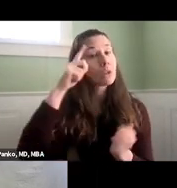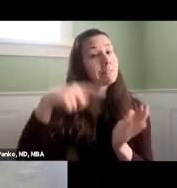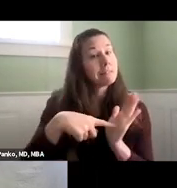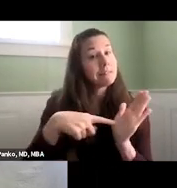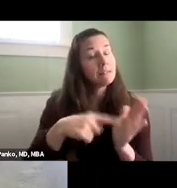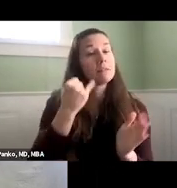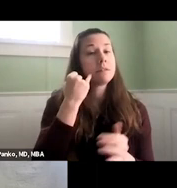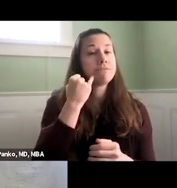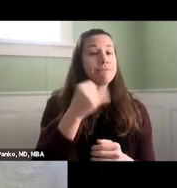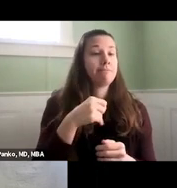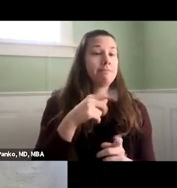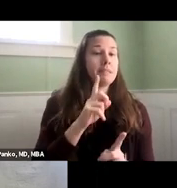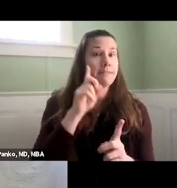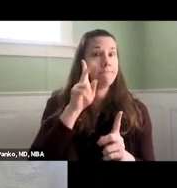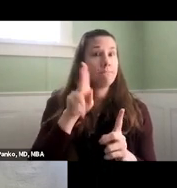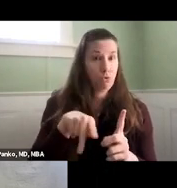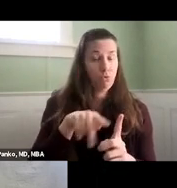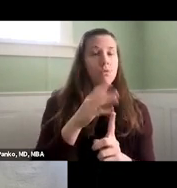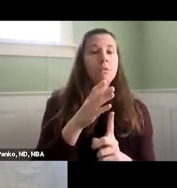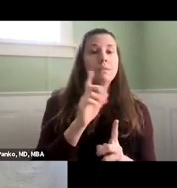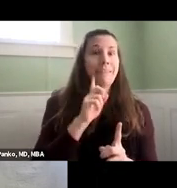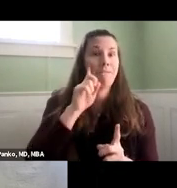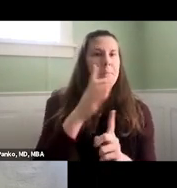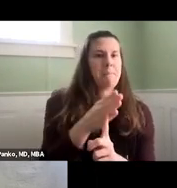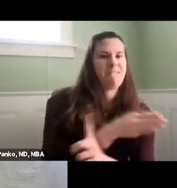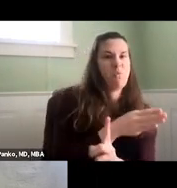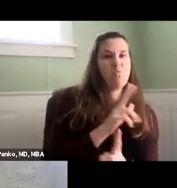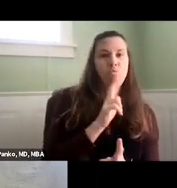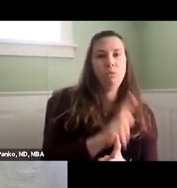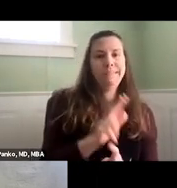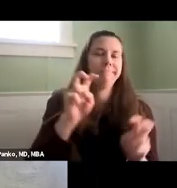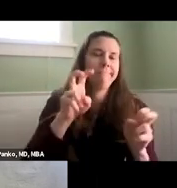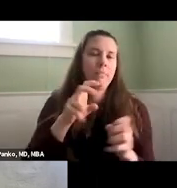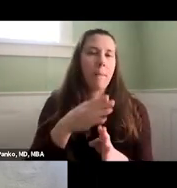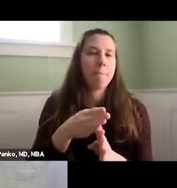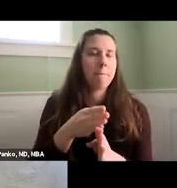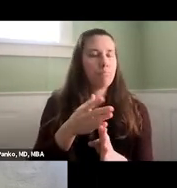someone who has some hearing difficulty.